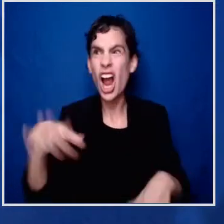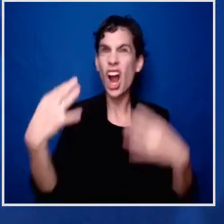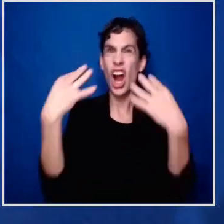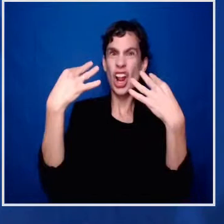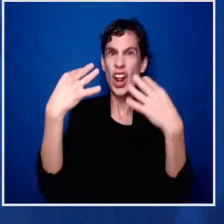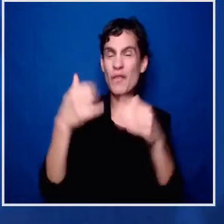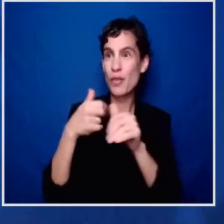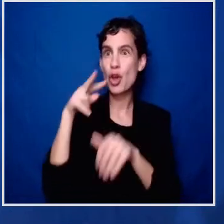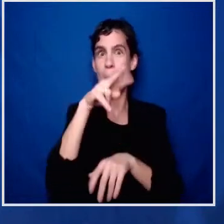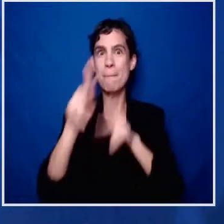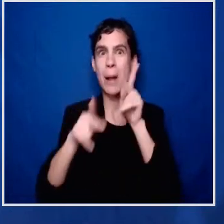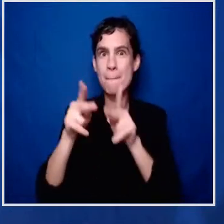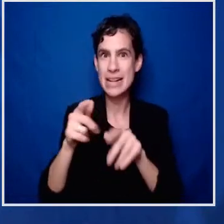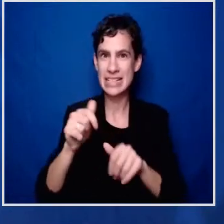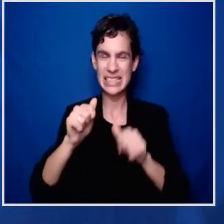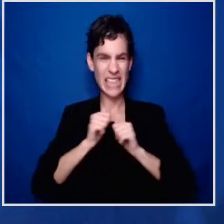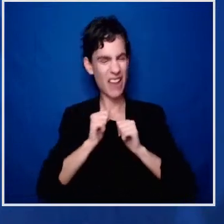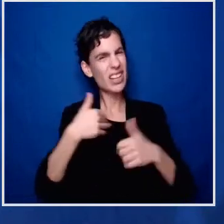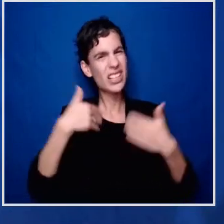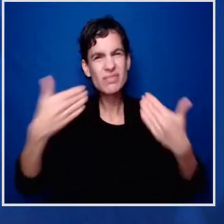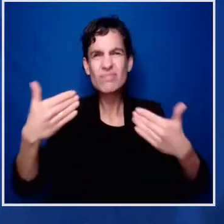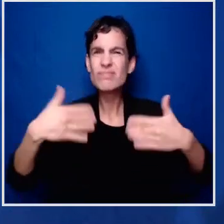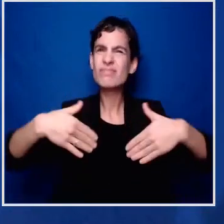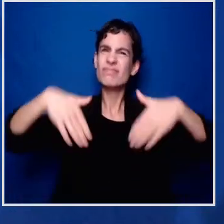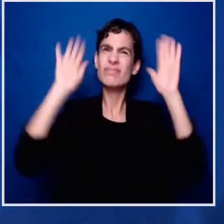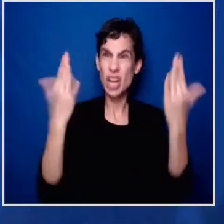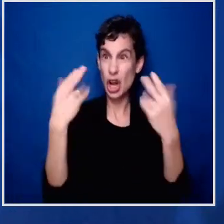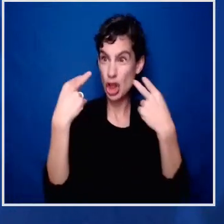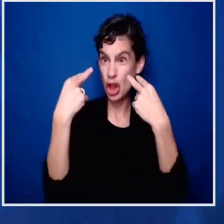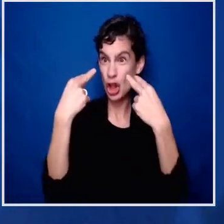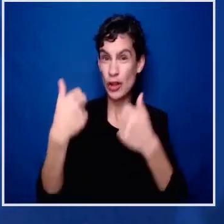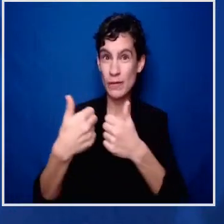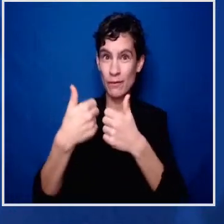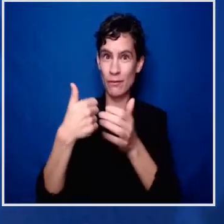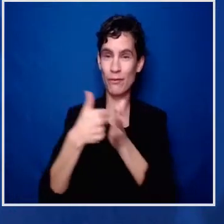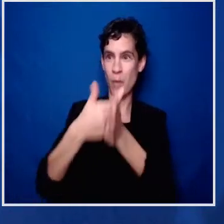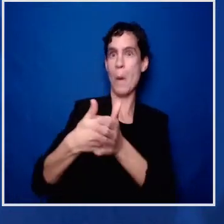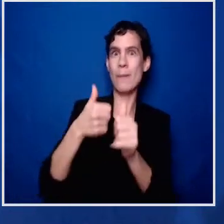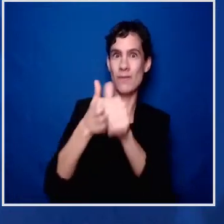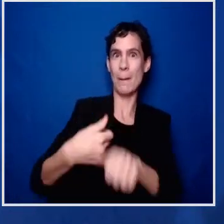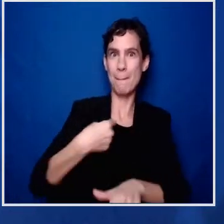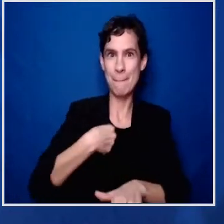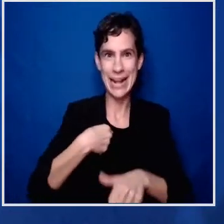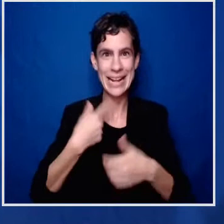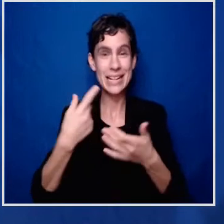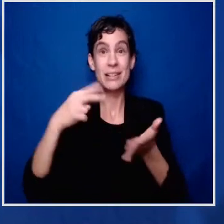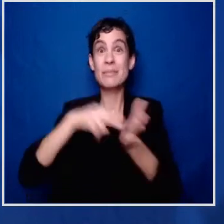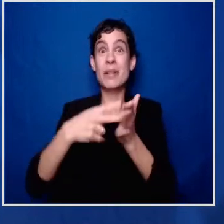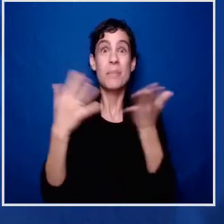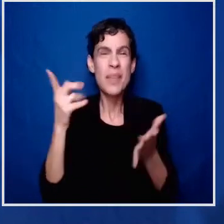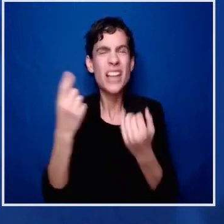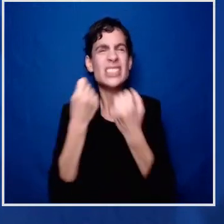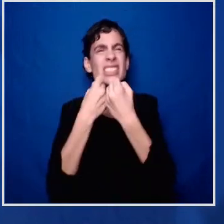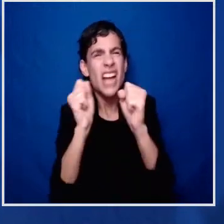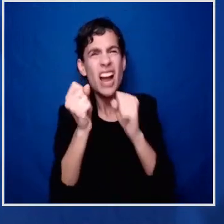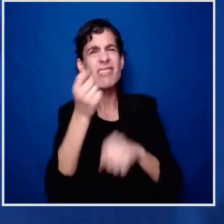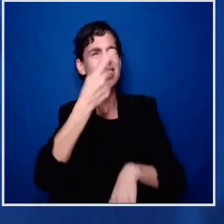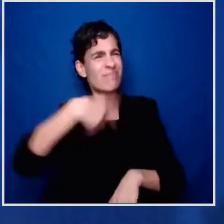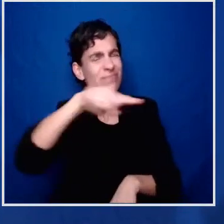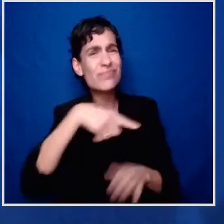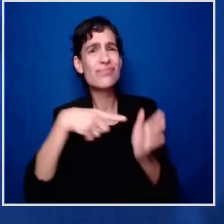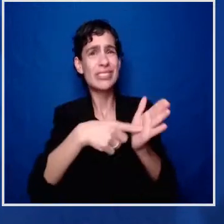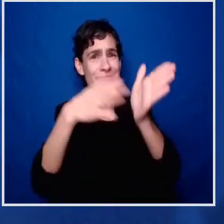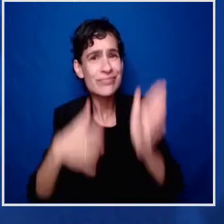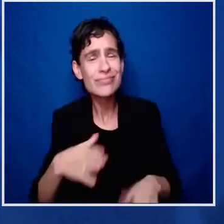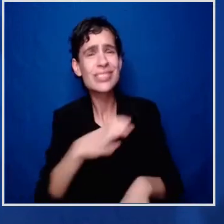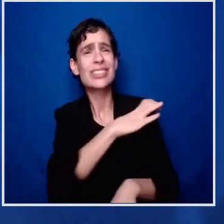SHELTERING IN PLACE.